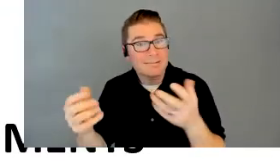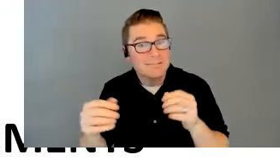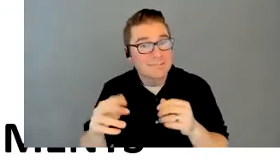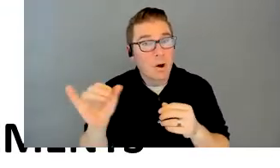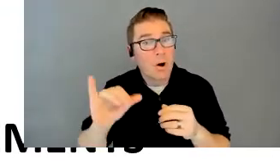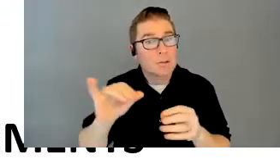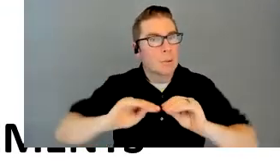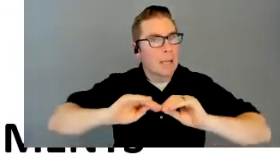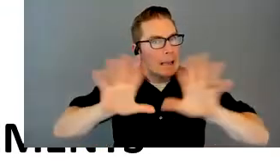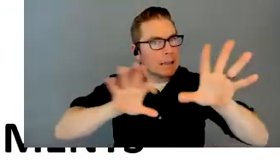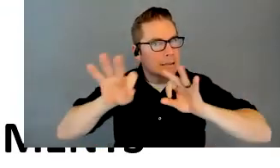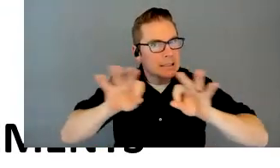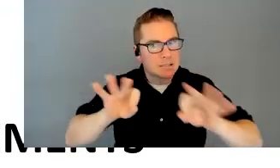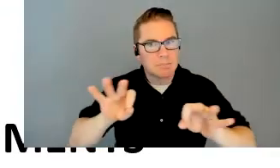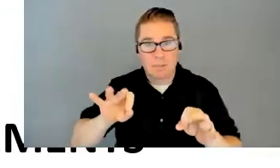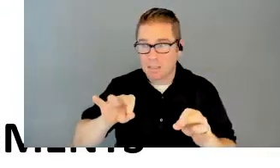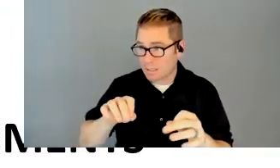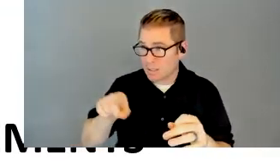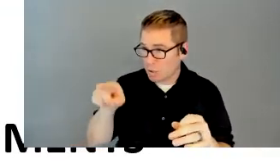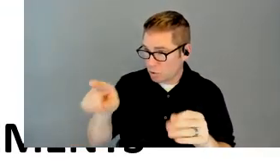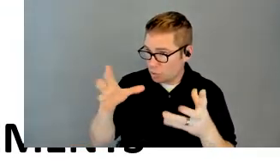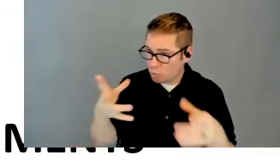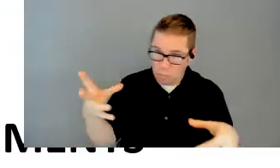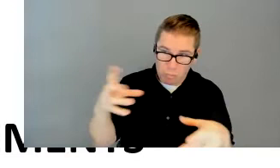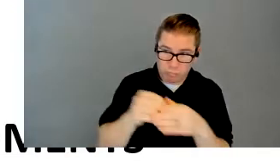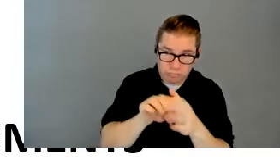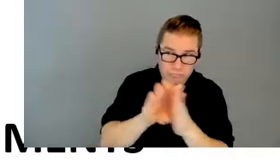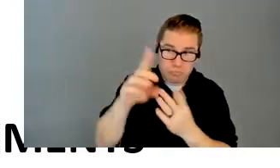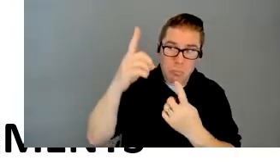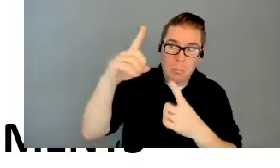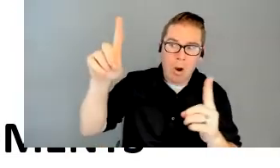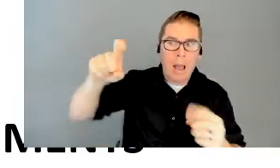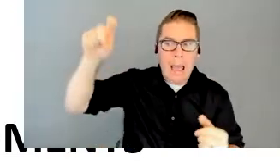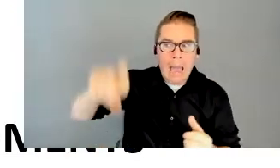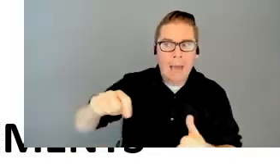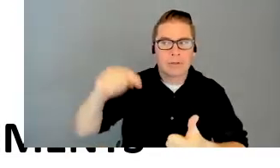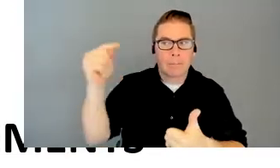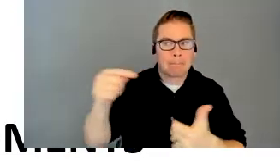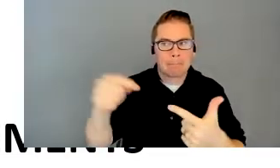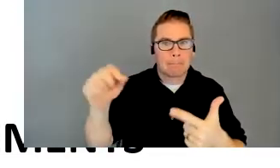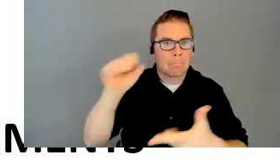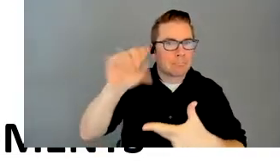we will need to boom, boom, boom and be very explicit about it. Avoid ambiguity, ambiguity set up by times.